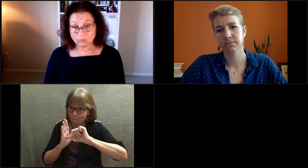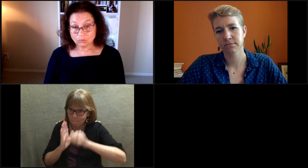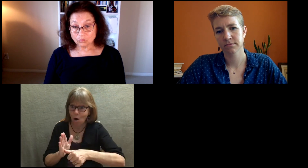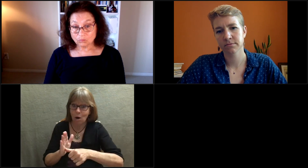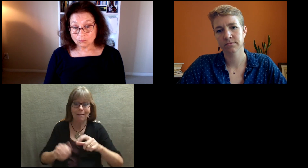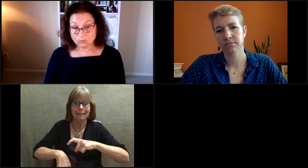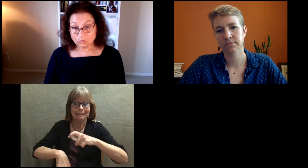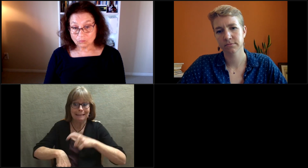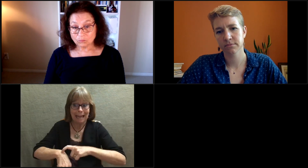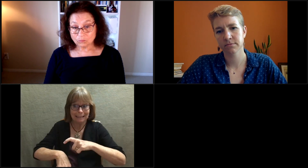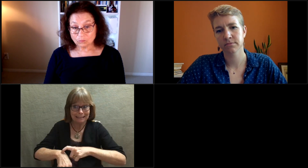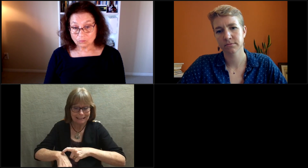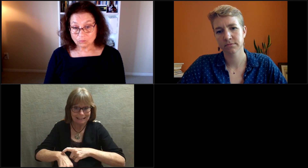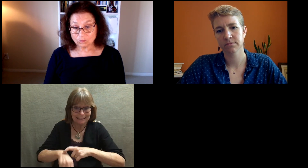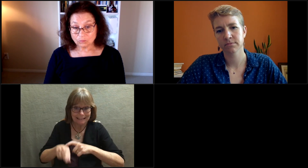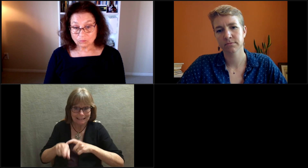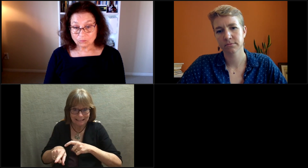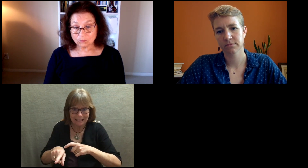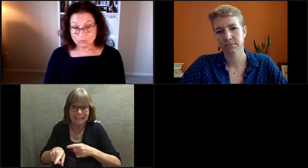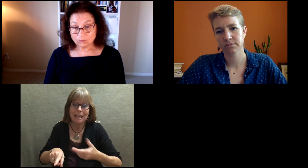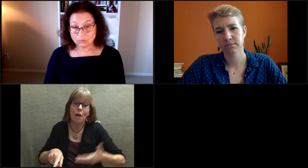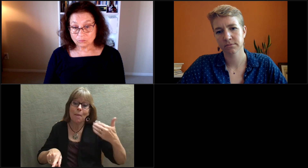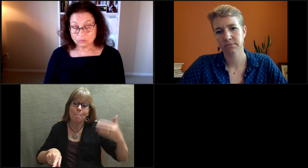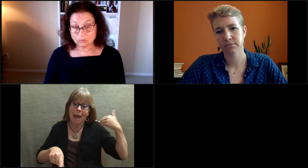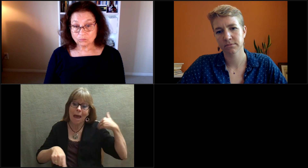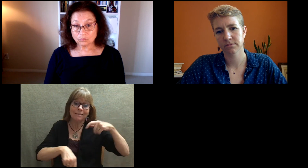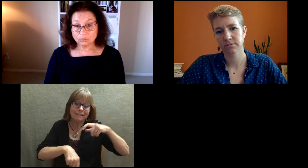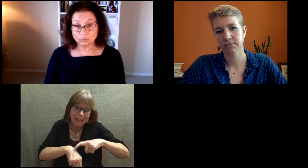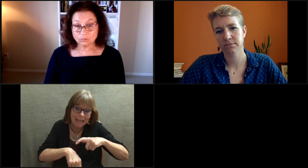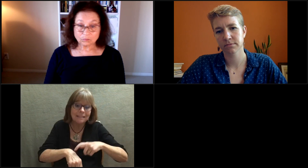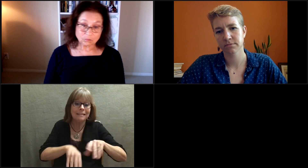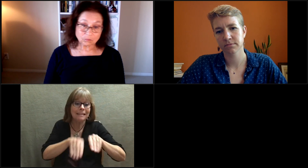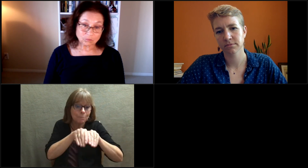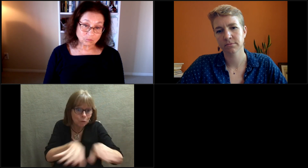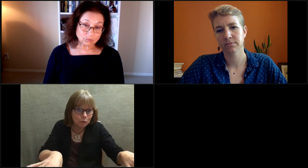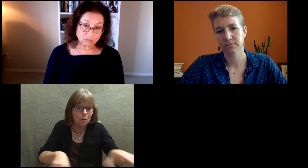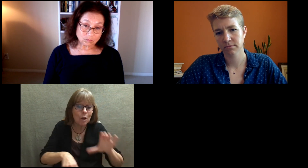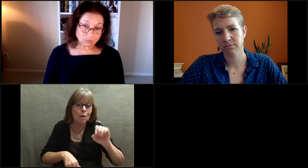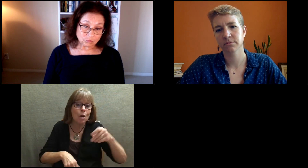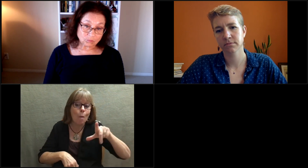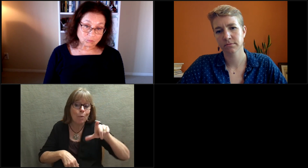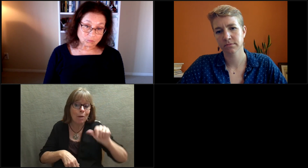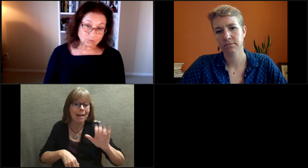and the patterns of the distribution of the copula, where it could be very similar